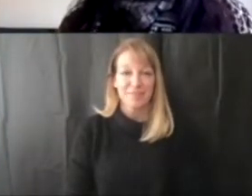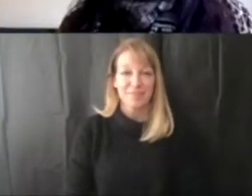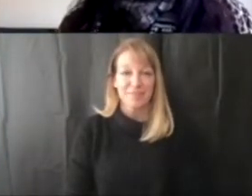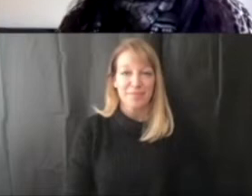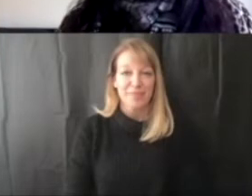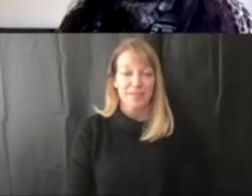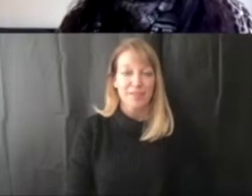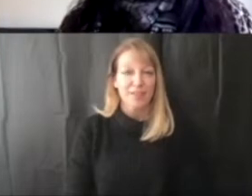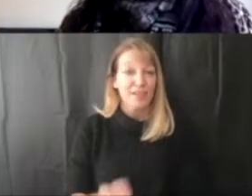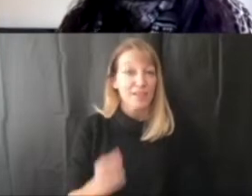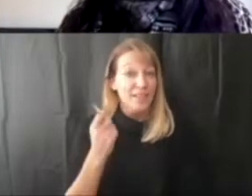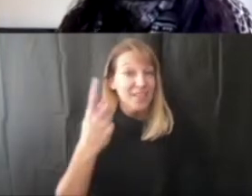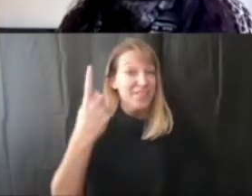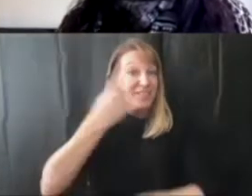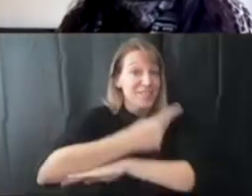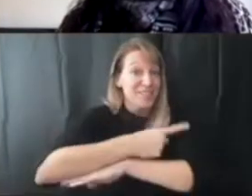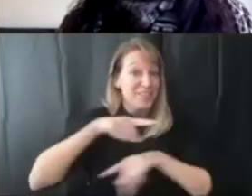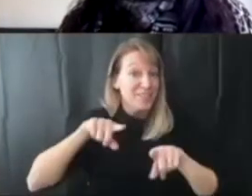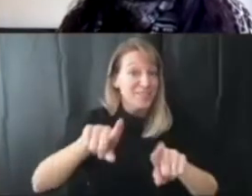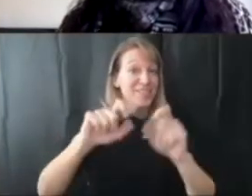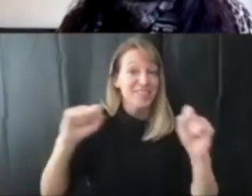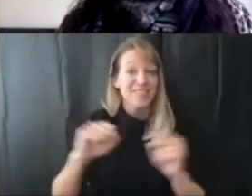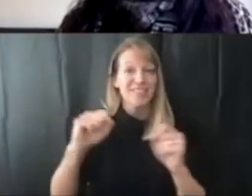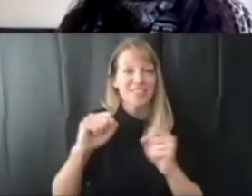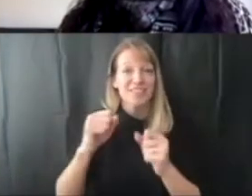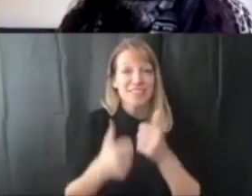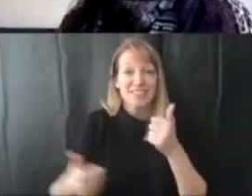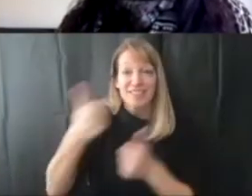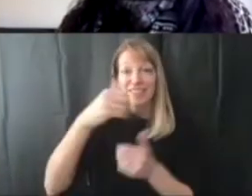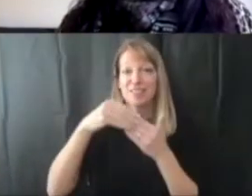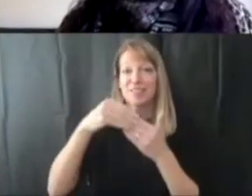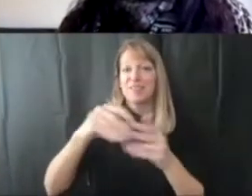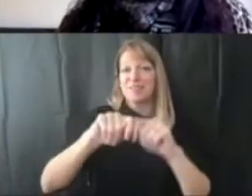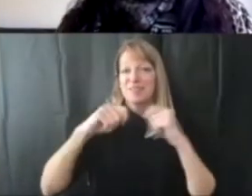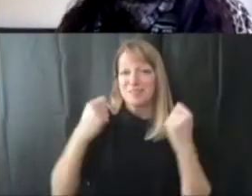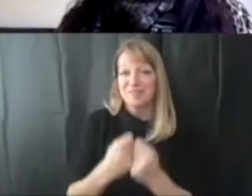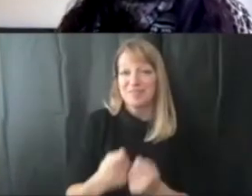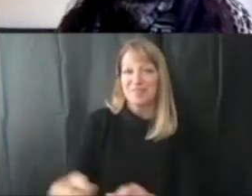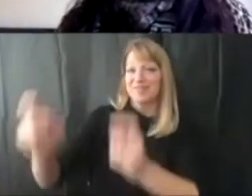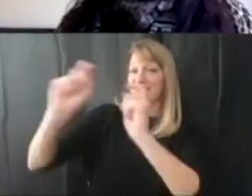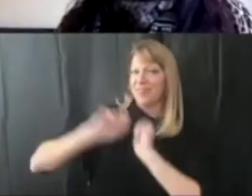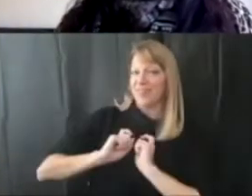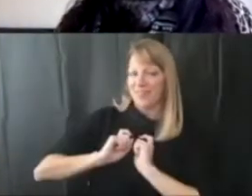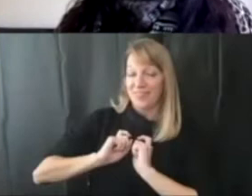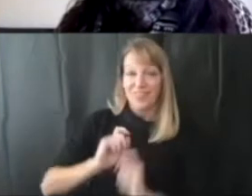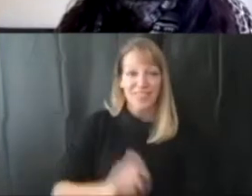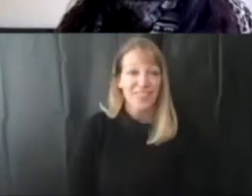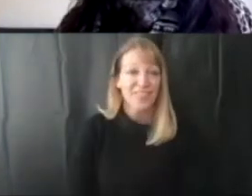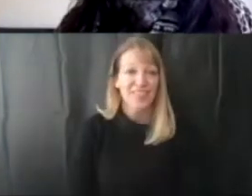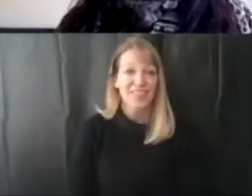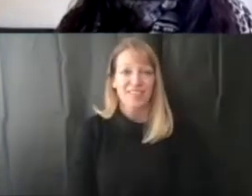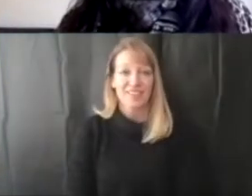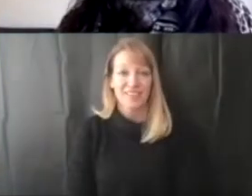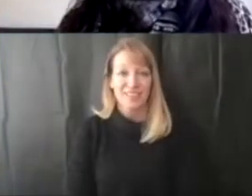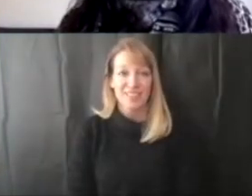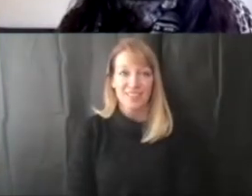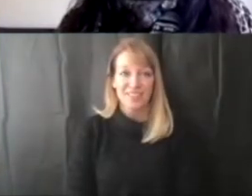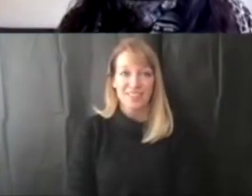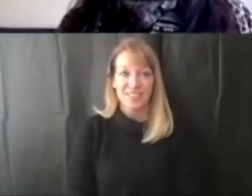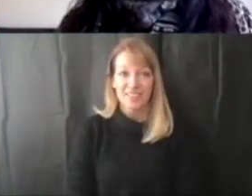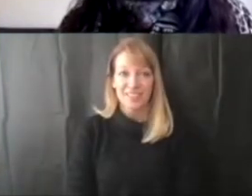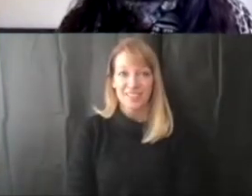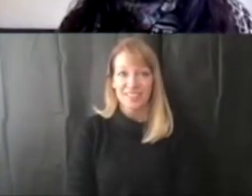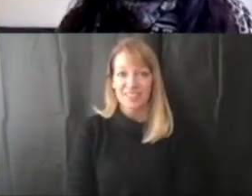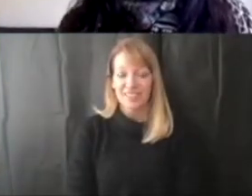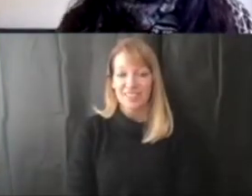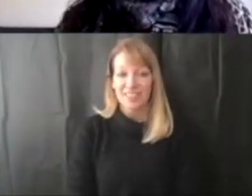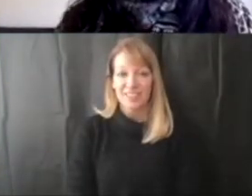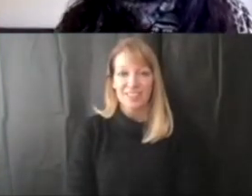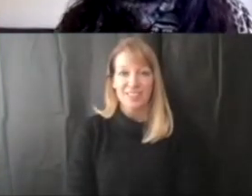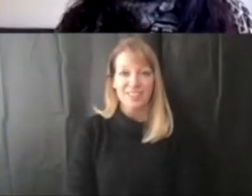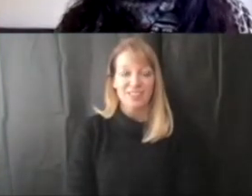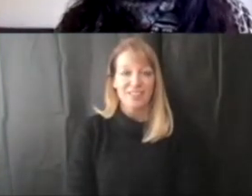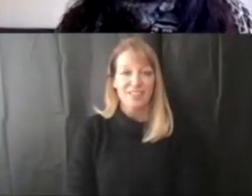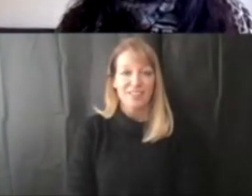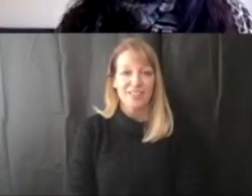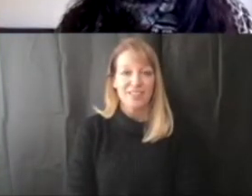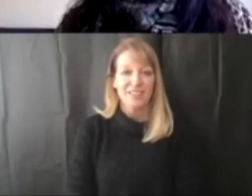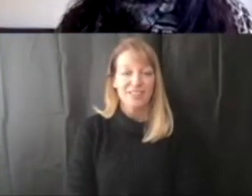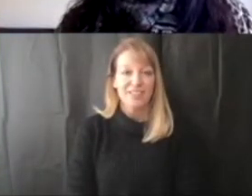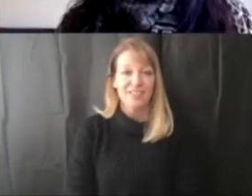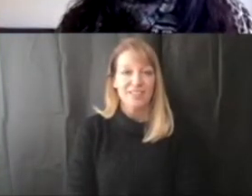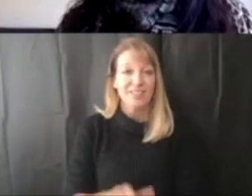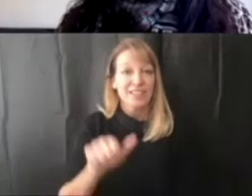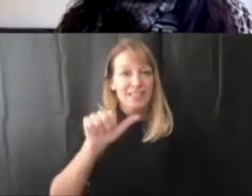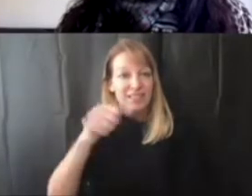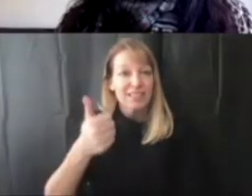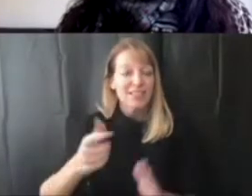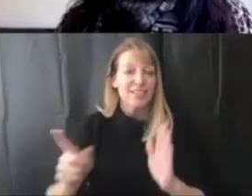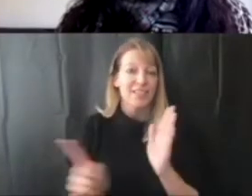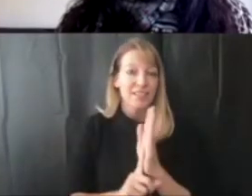on the 11th day of winter senior leadership gave to me 11 students signing ten alarms ringing still